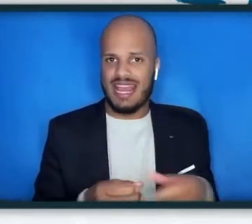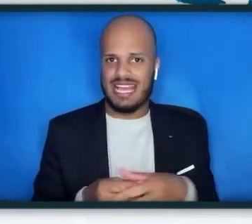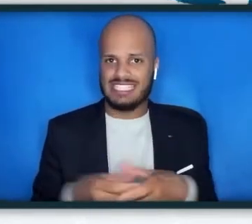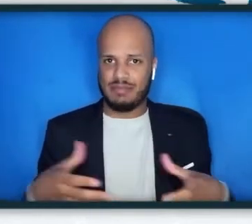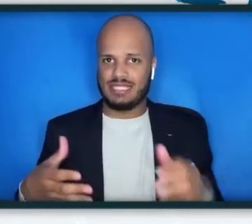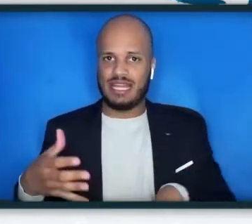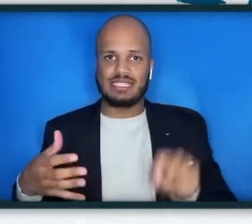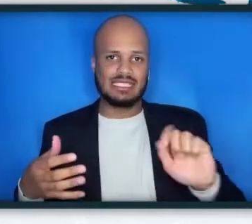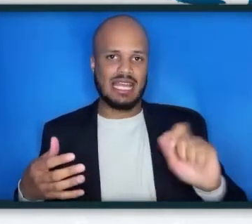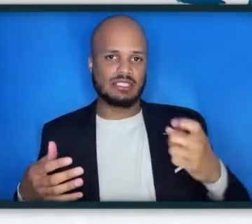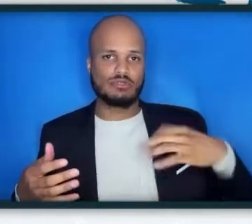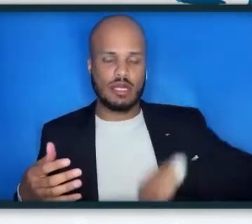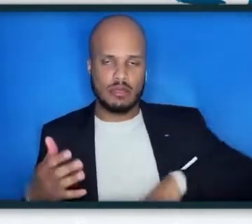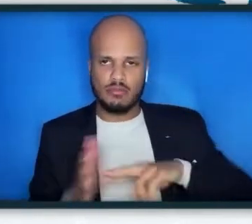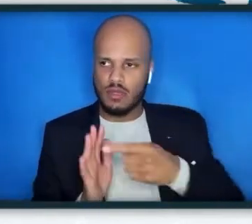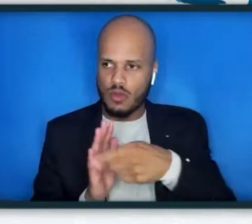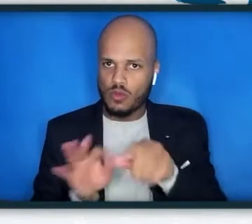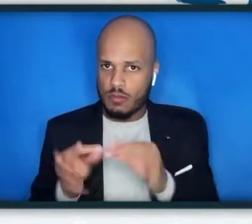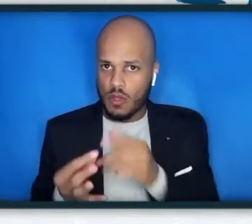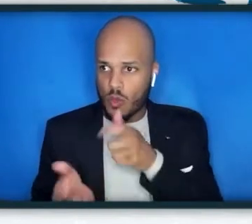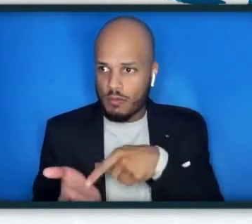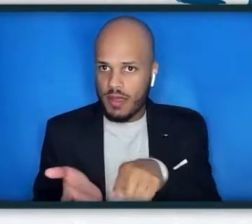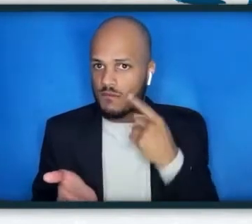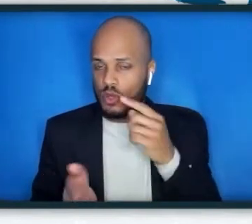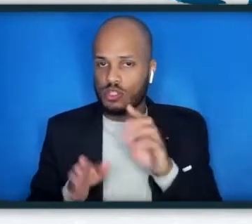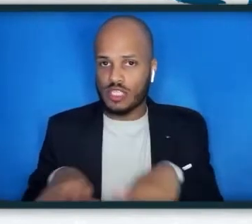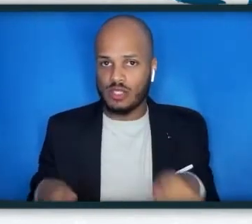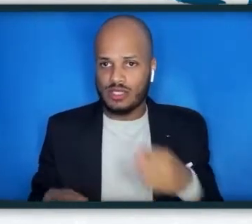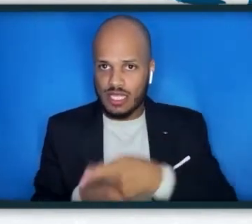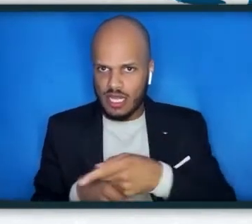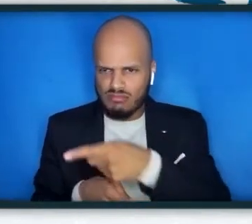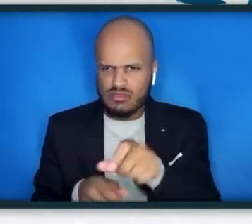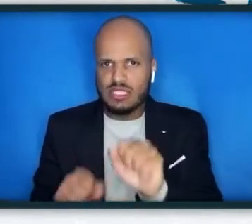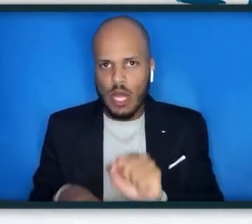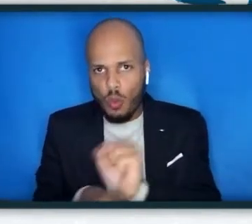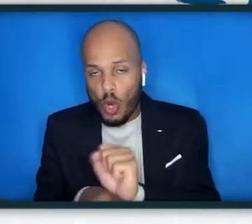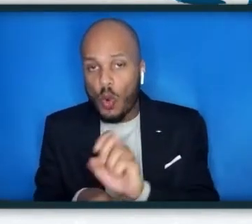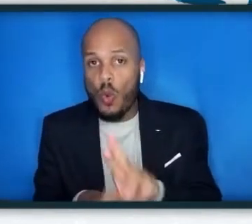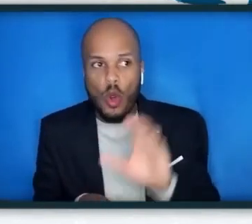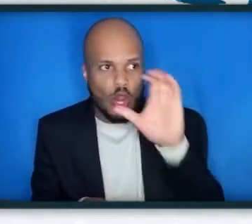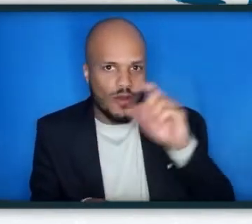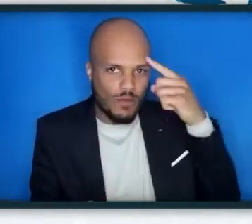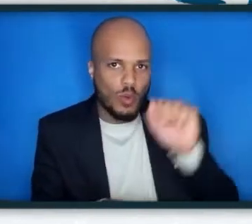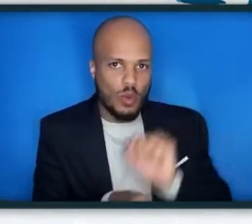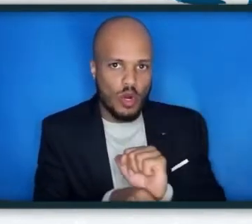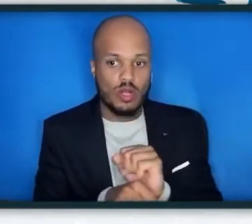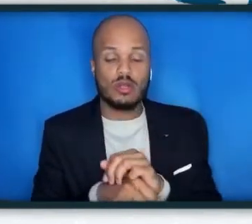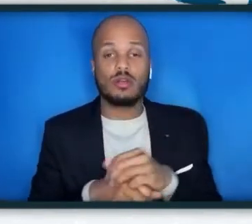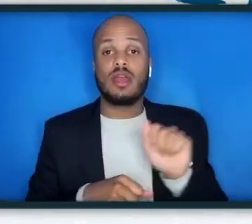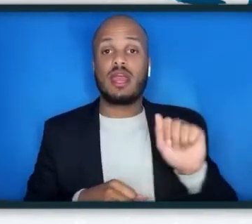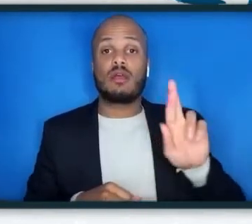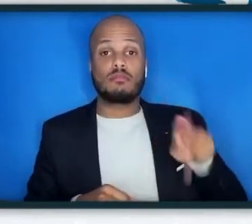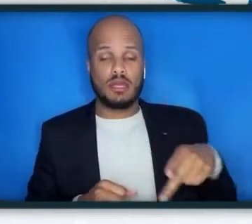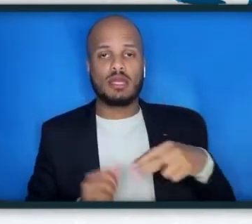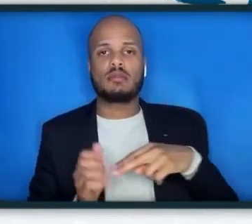credit, which helps families who pay for child care to work or look for work. The Rescue Plan makes the credit refundable